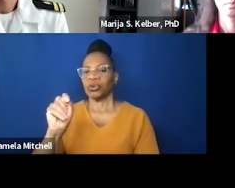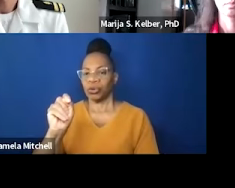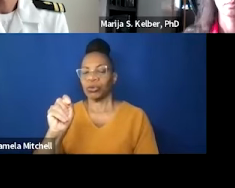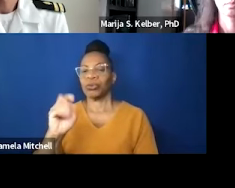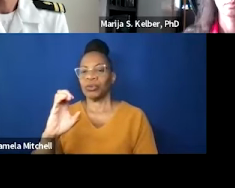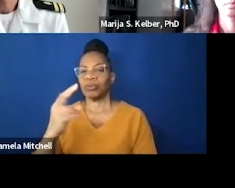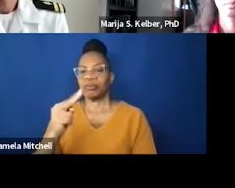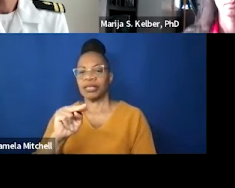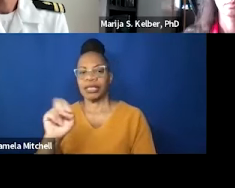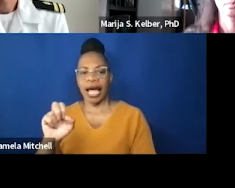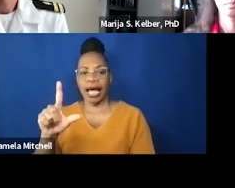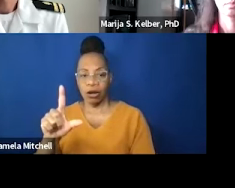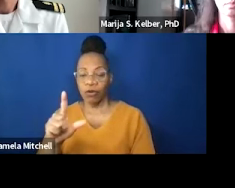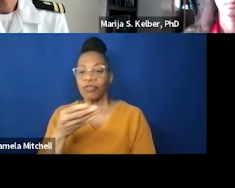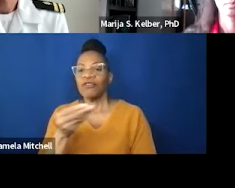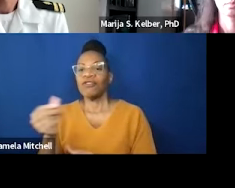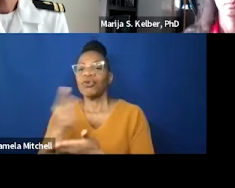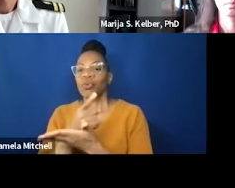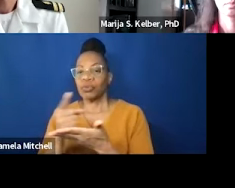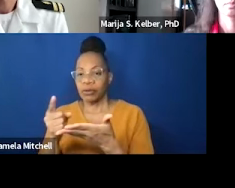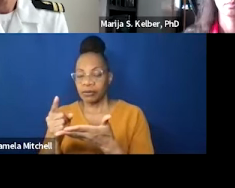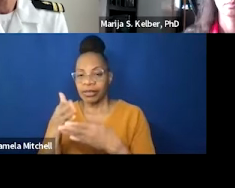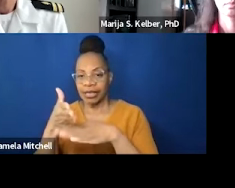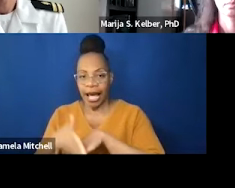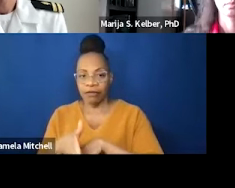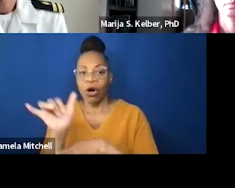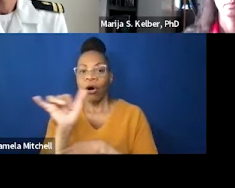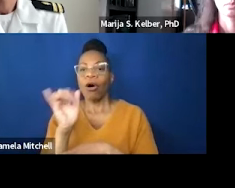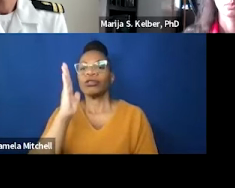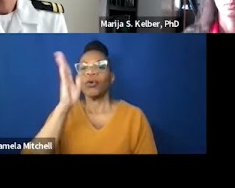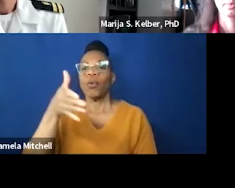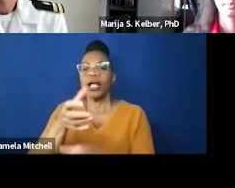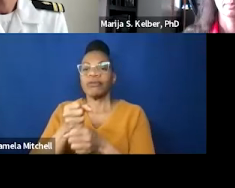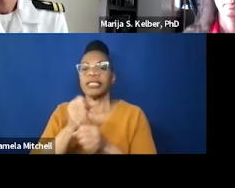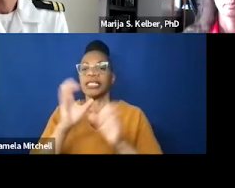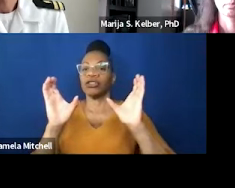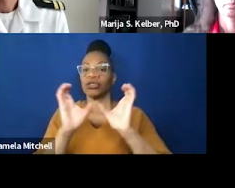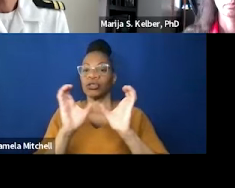in the weeks following the webinar. You will also receive a certificate of attendance